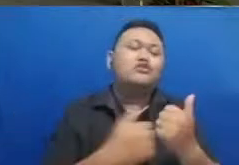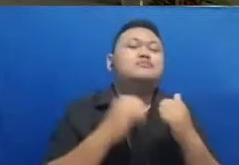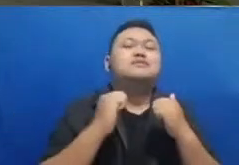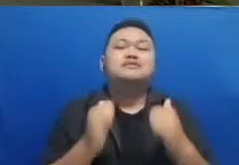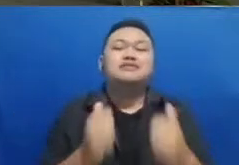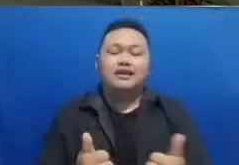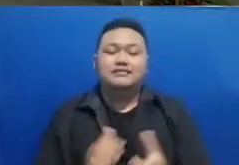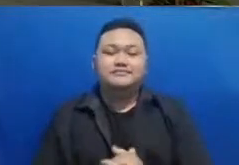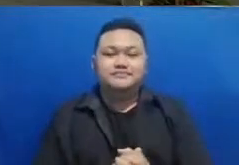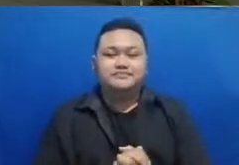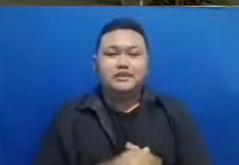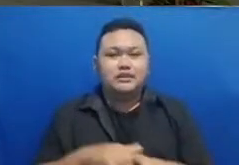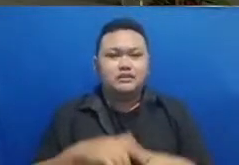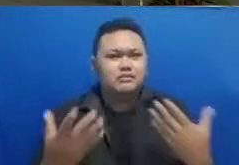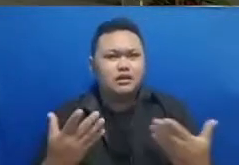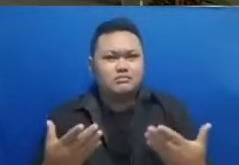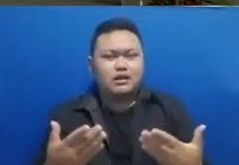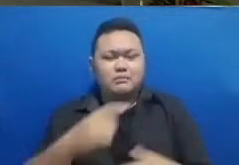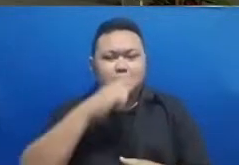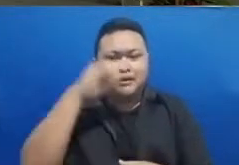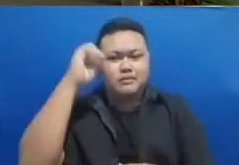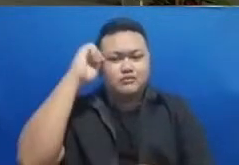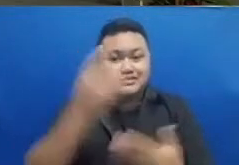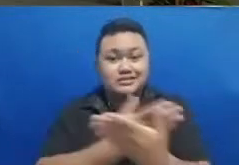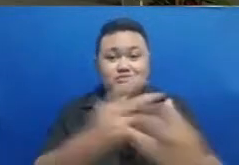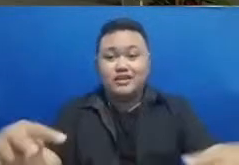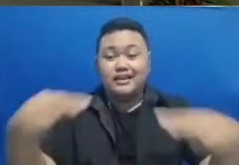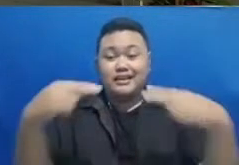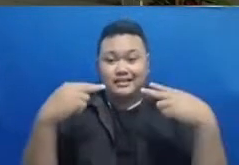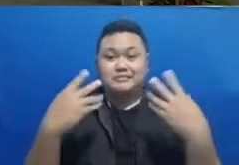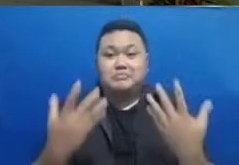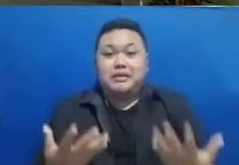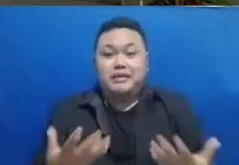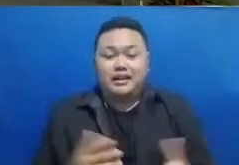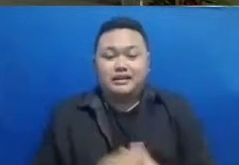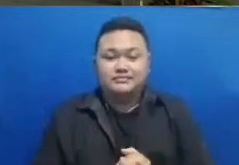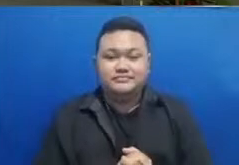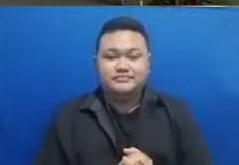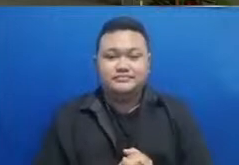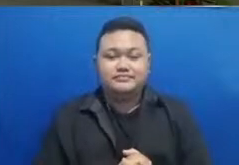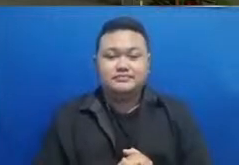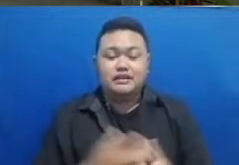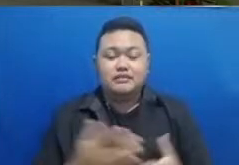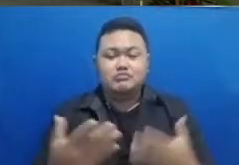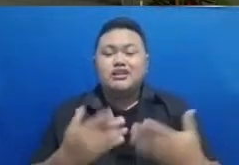about you who see this webinar in recorded form, please Ma'am. If